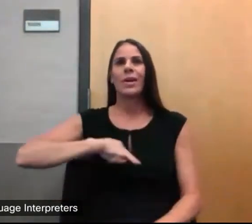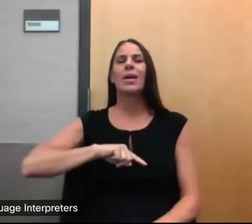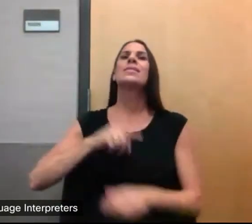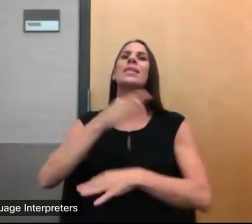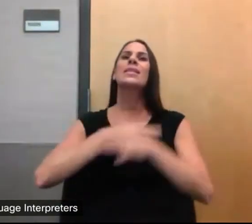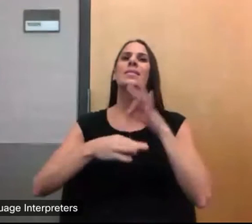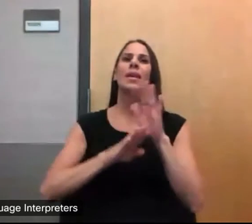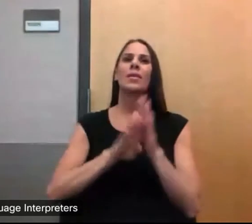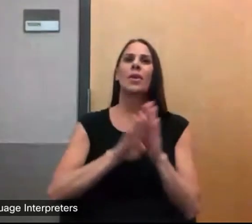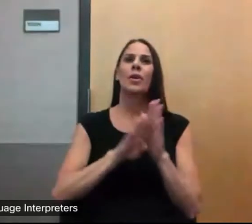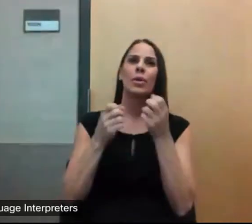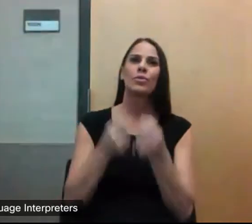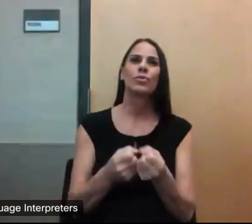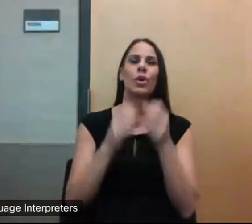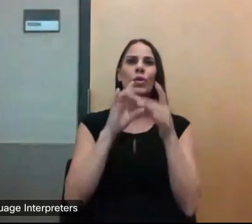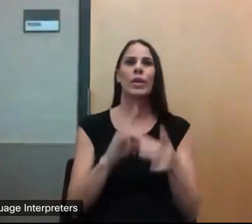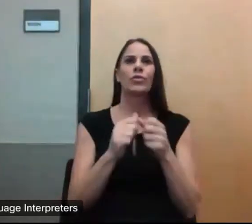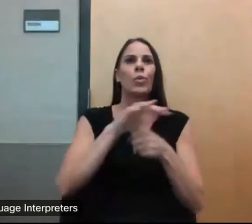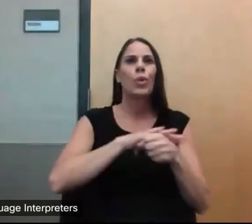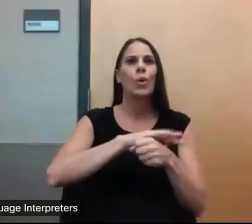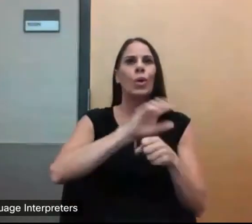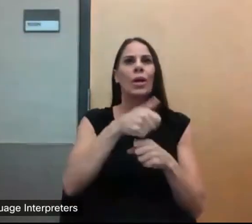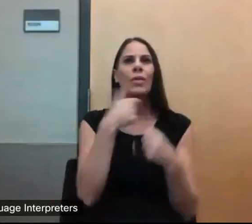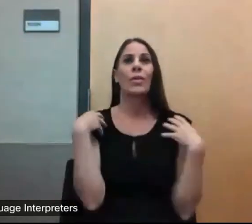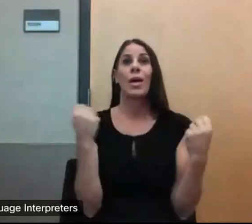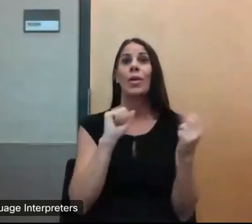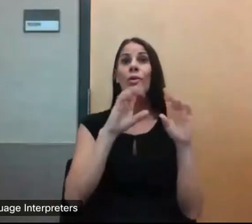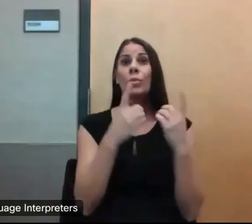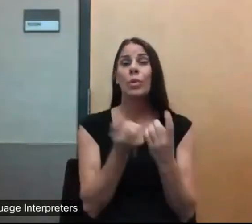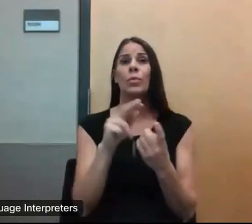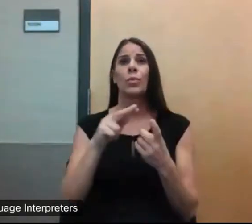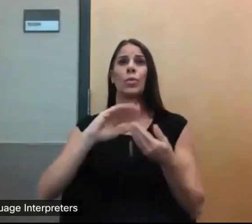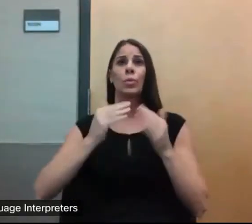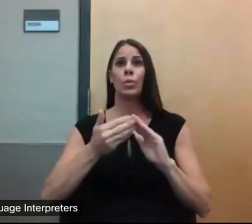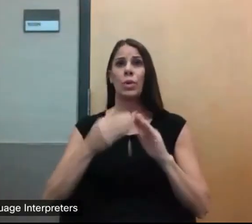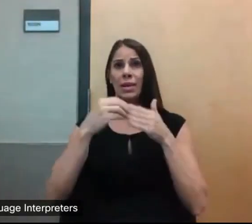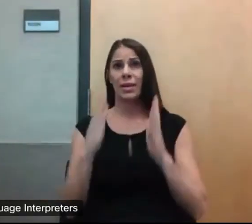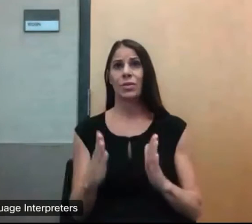relationships with other local health departments, or, um, with community leaders and so moving